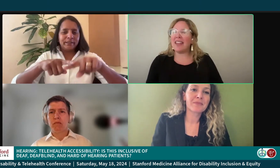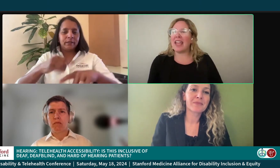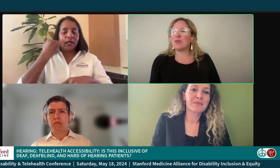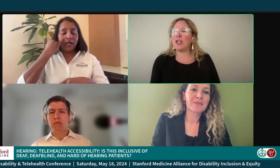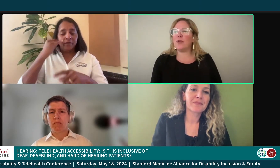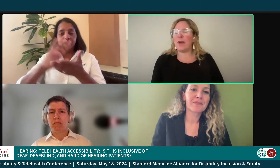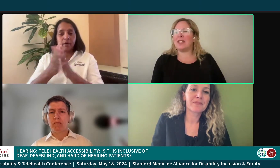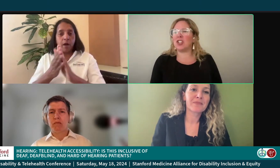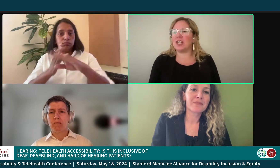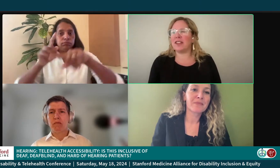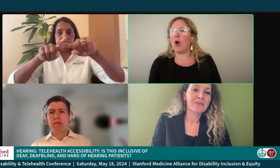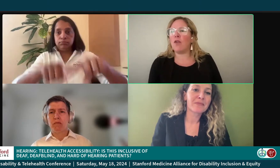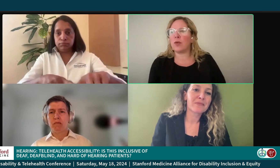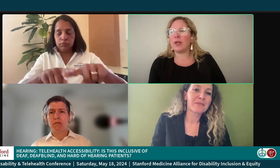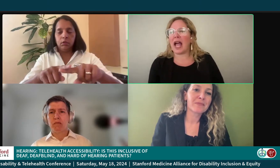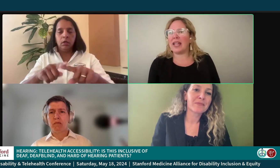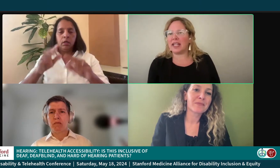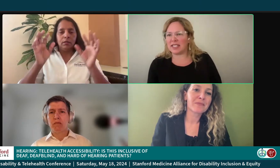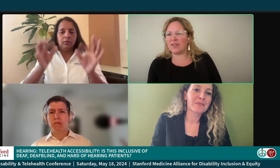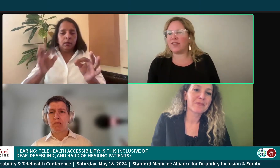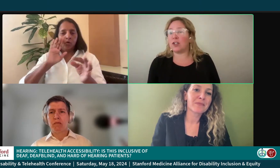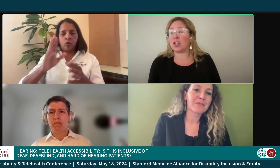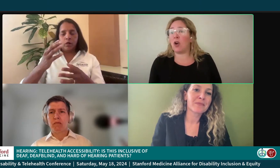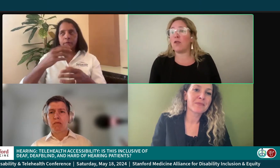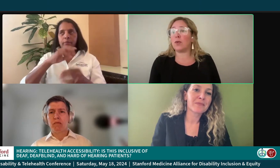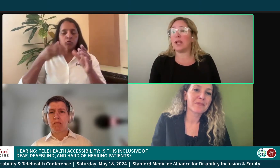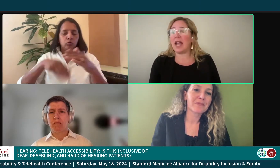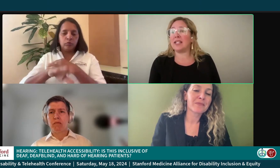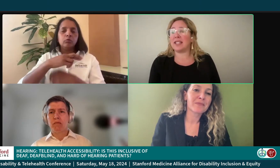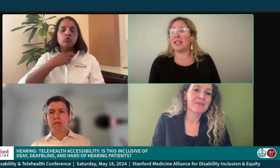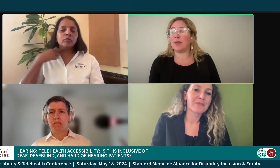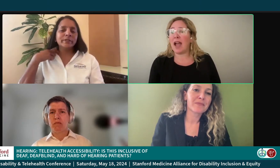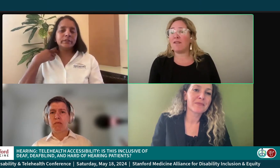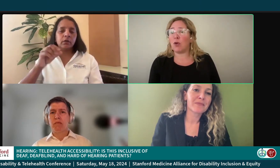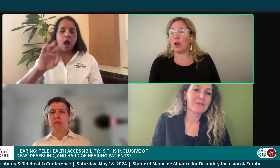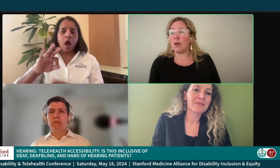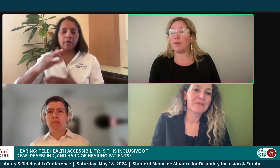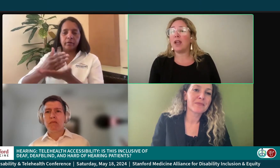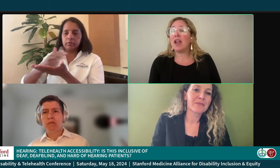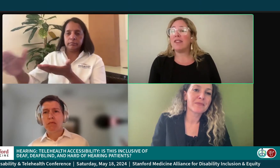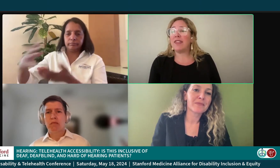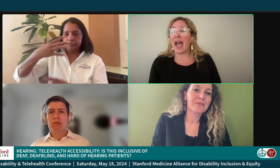And that's what you mentioned, the overreliance. If there's an overreliance on the platform,